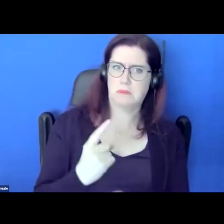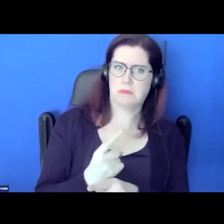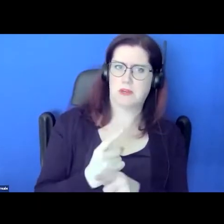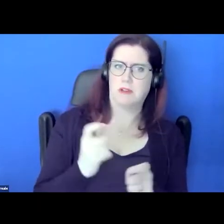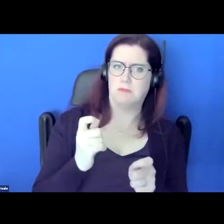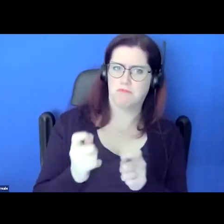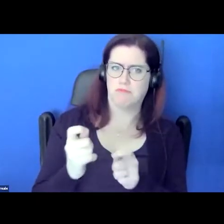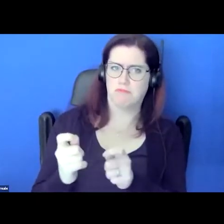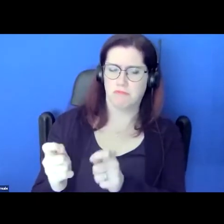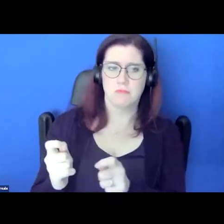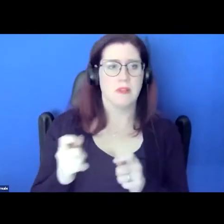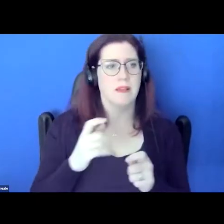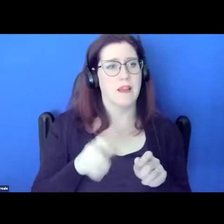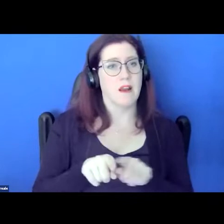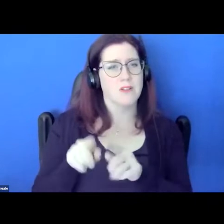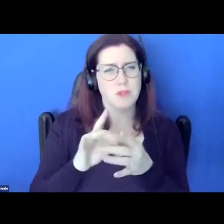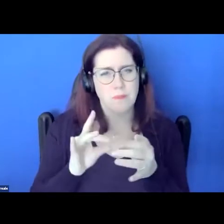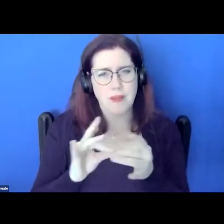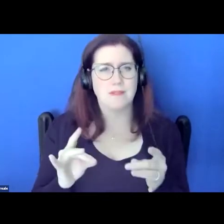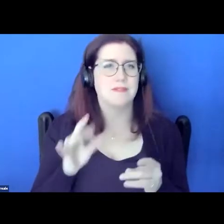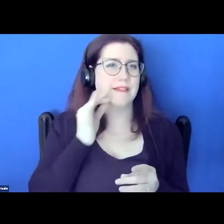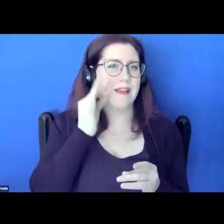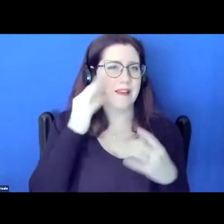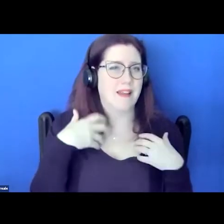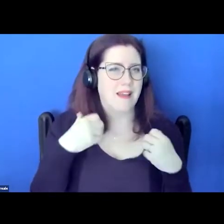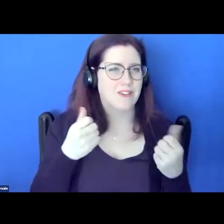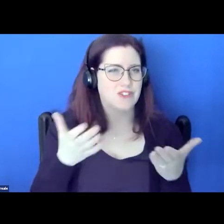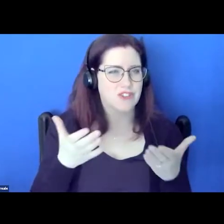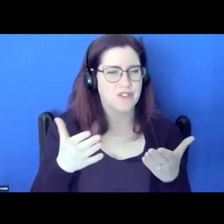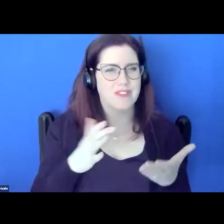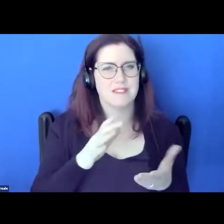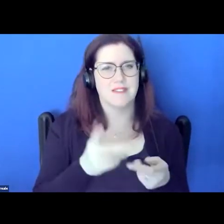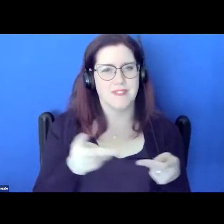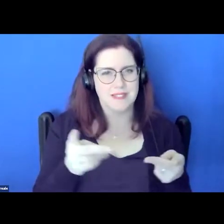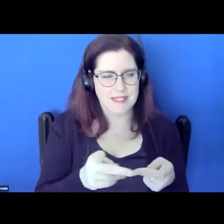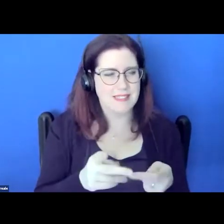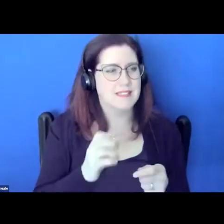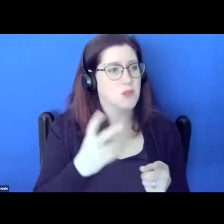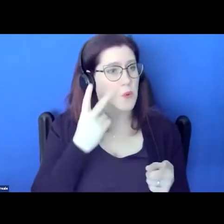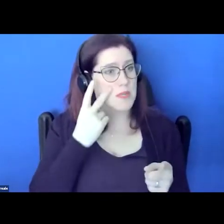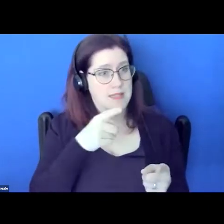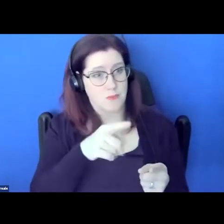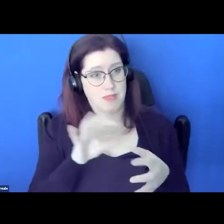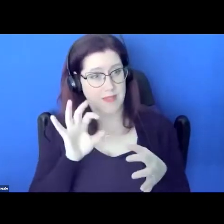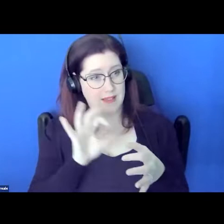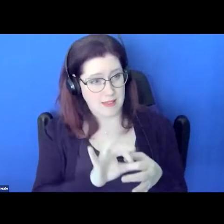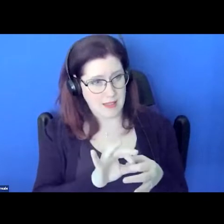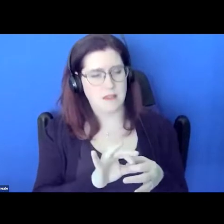And then again, I mentioned Indian Health Service facilities. And then you can see by going to this link, that all of their different locations